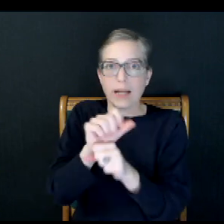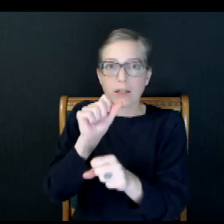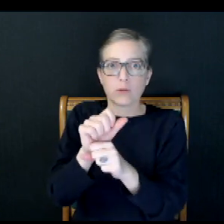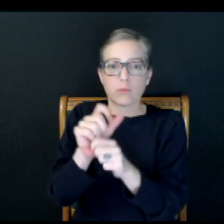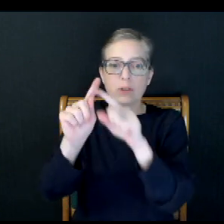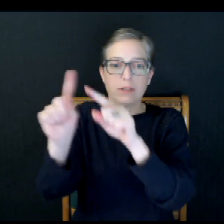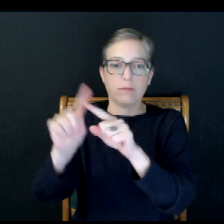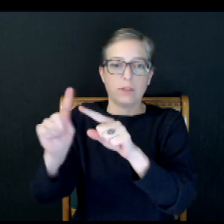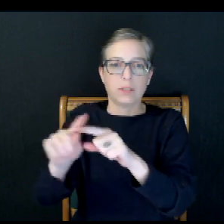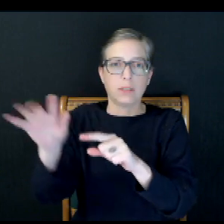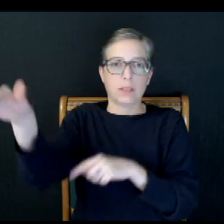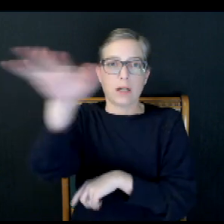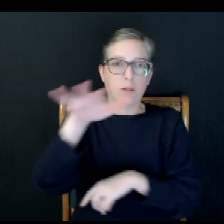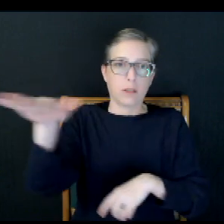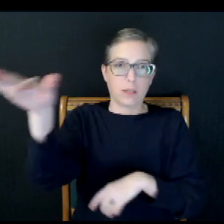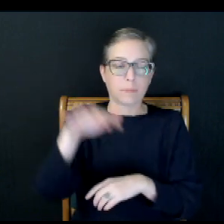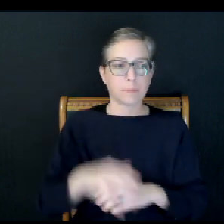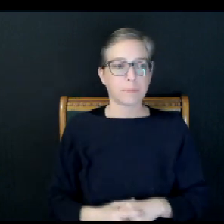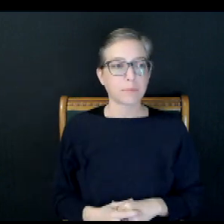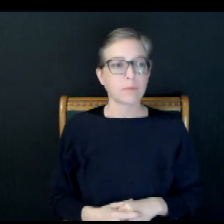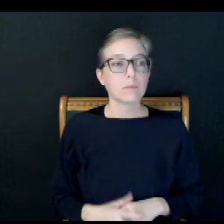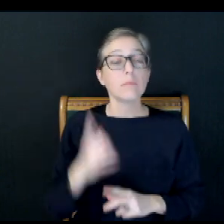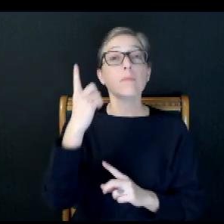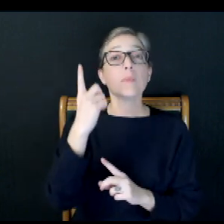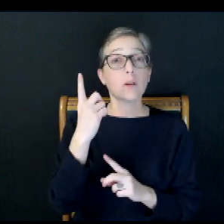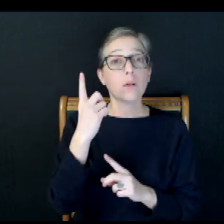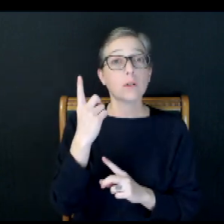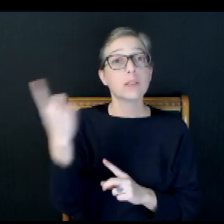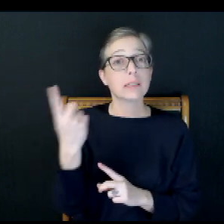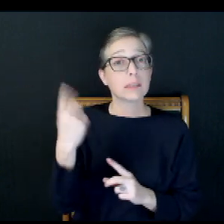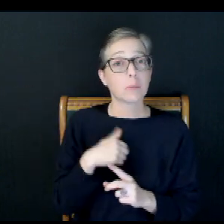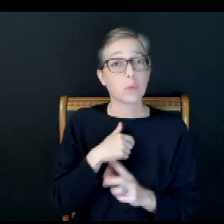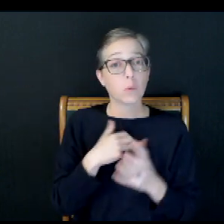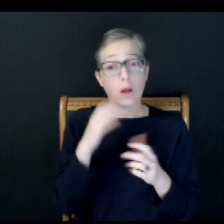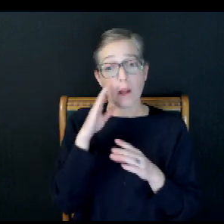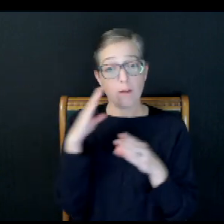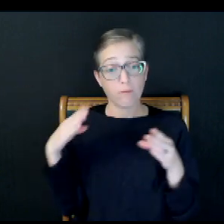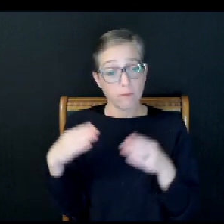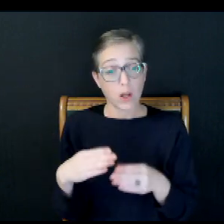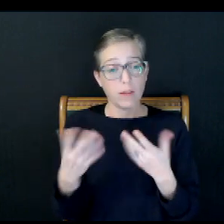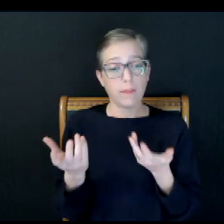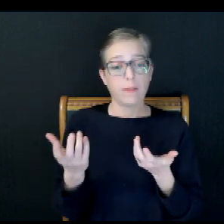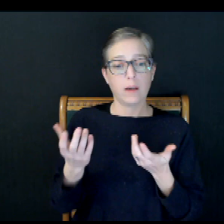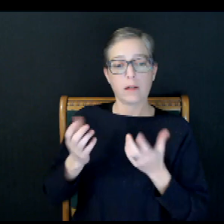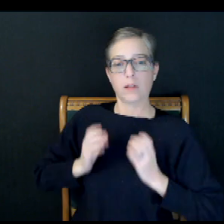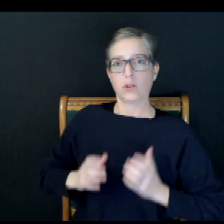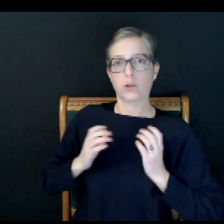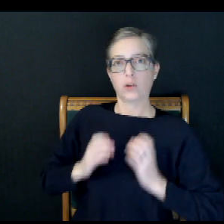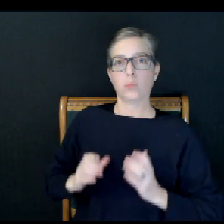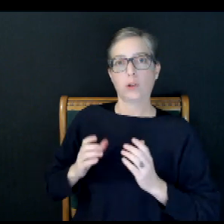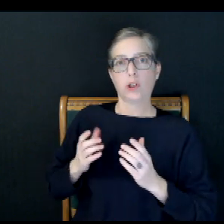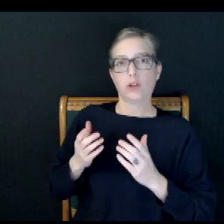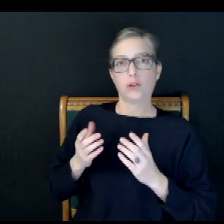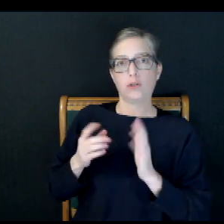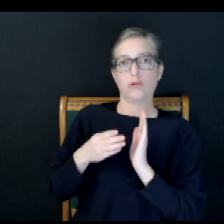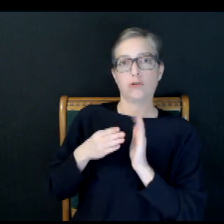One area we did want to focus on here is just the consumer directed services, which we focused on because